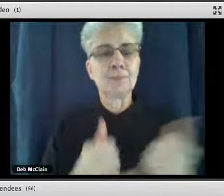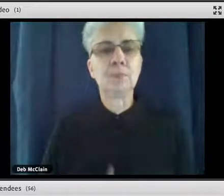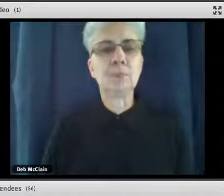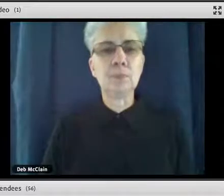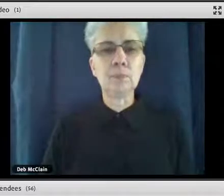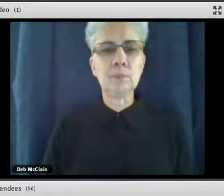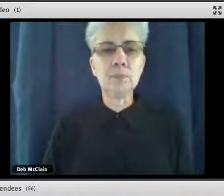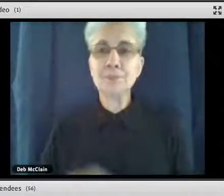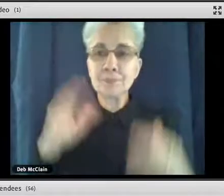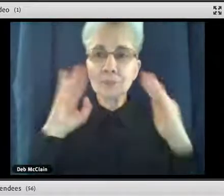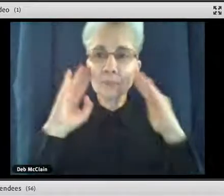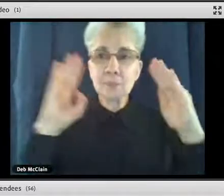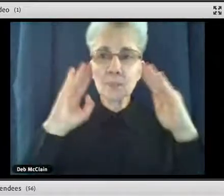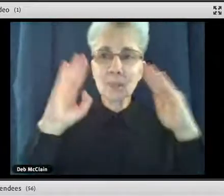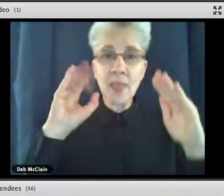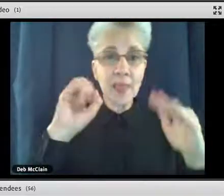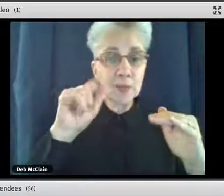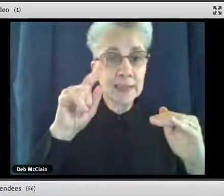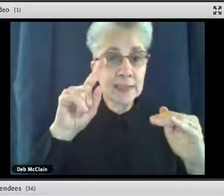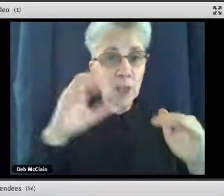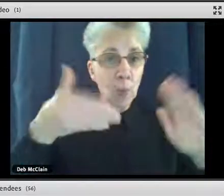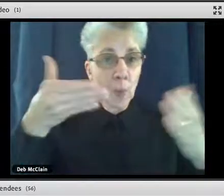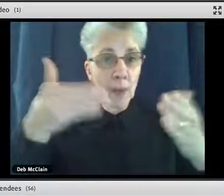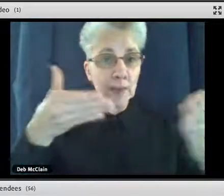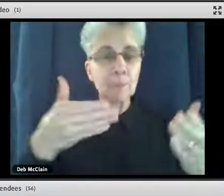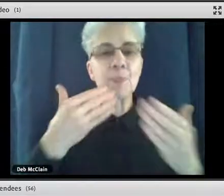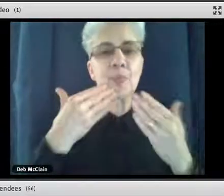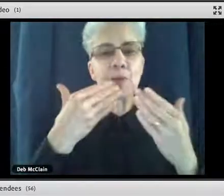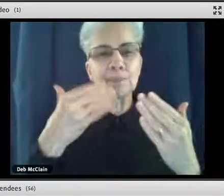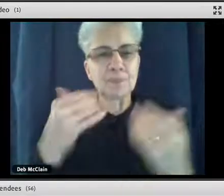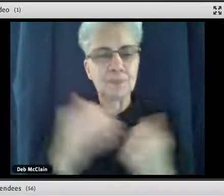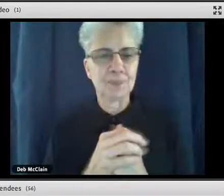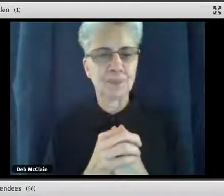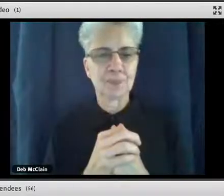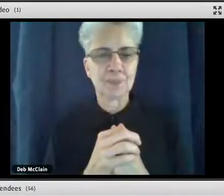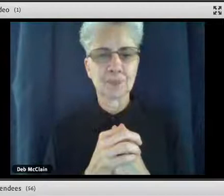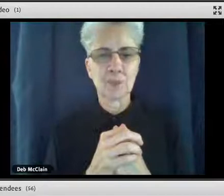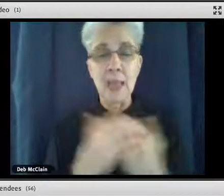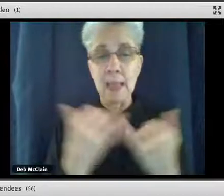Snow: Alright, thank you, Taylor. Welcome, everyone. Good morning. Alright, so let's go ahead